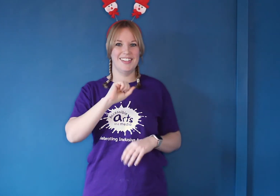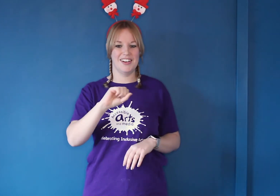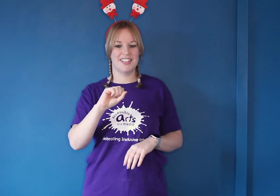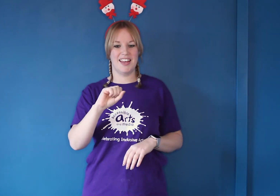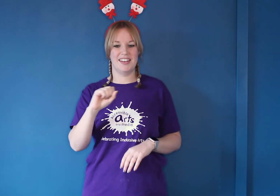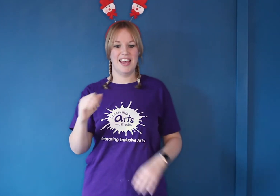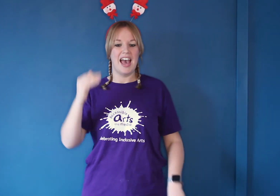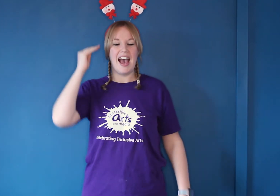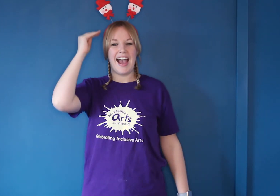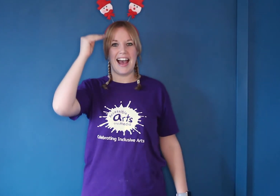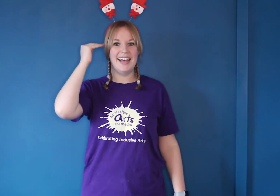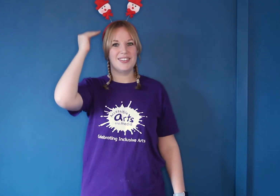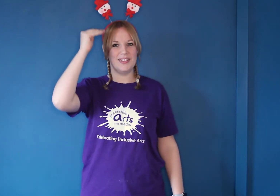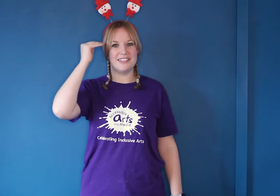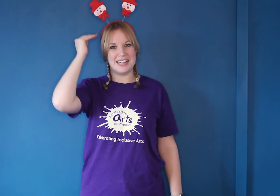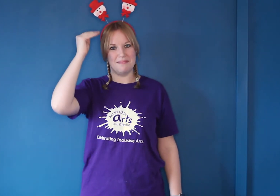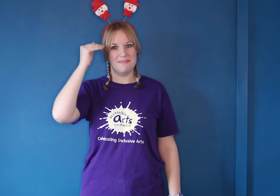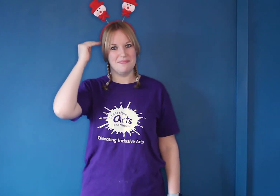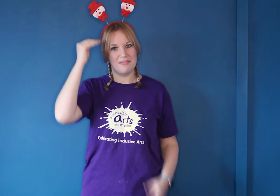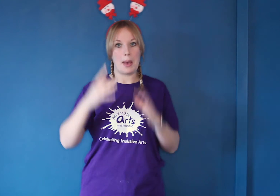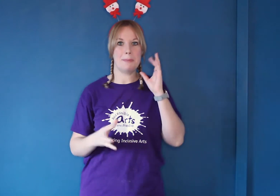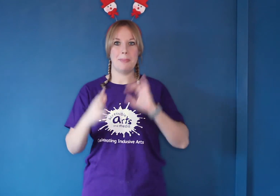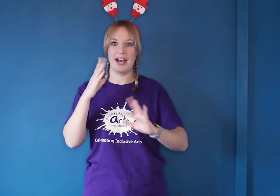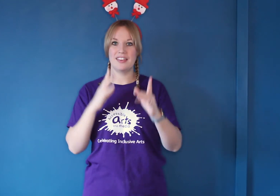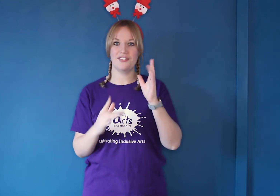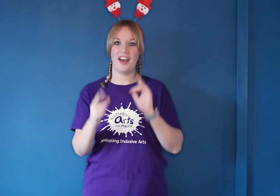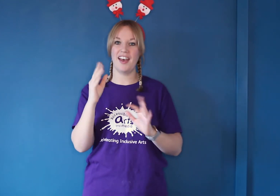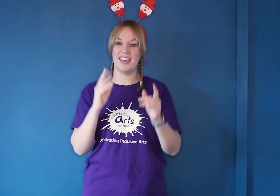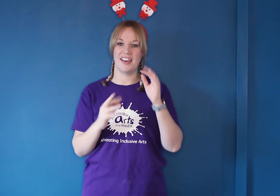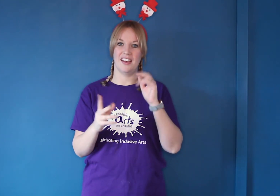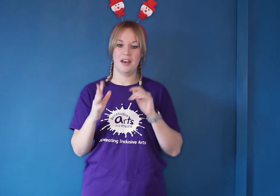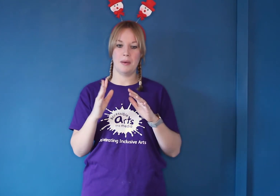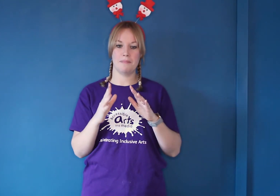Your turn. As we dream by the fire.